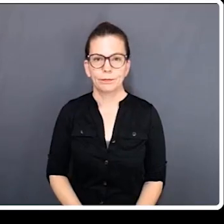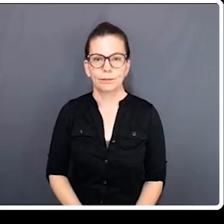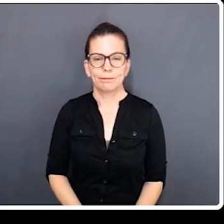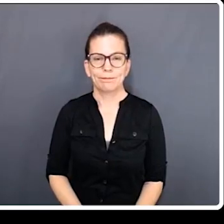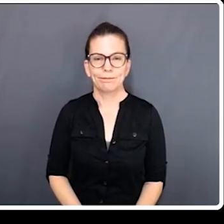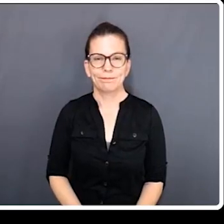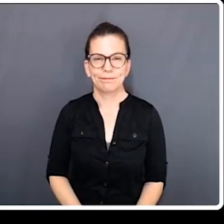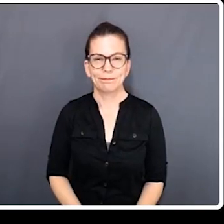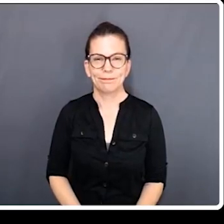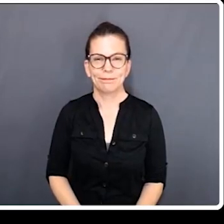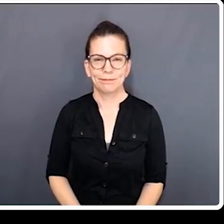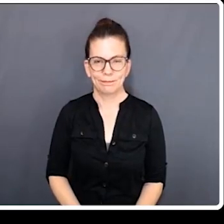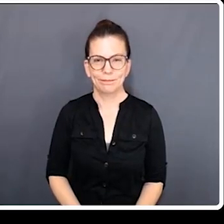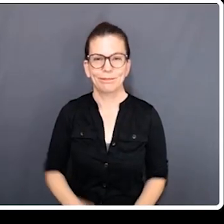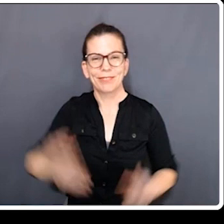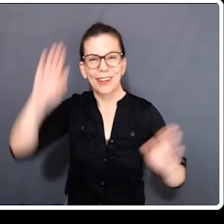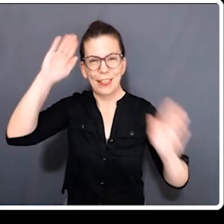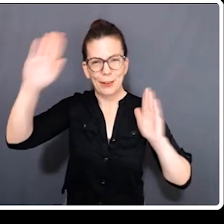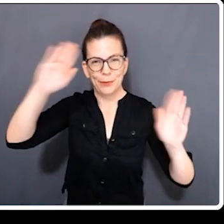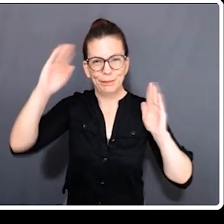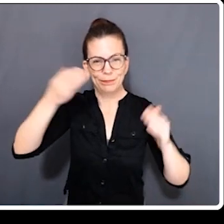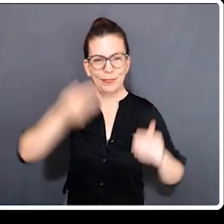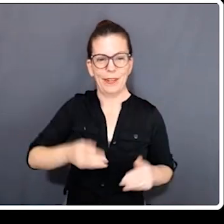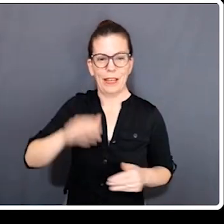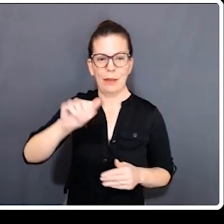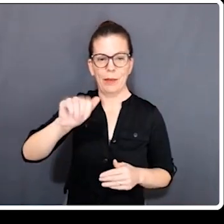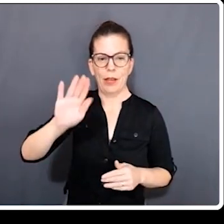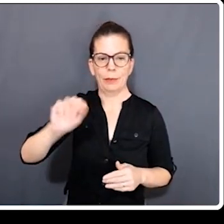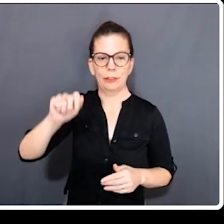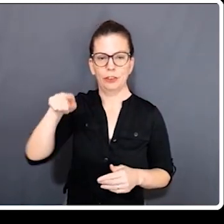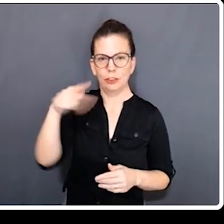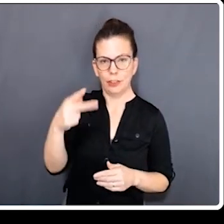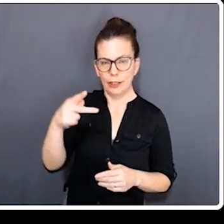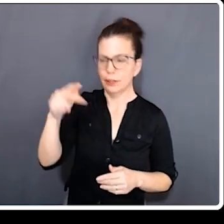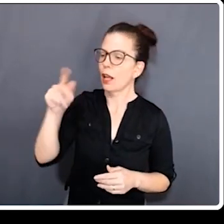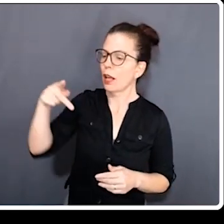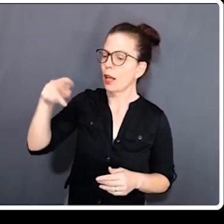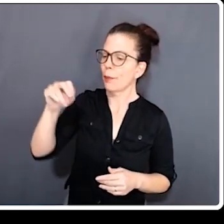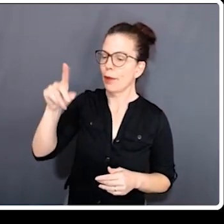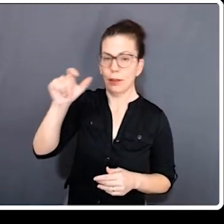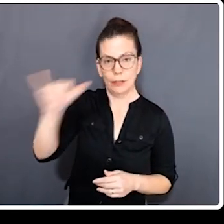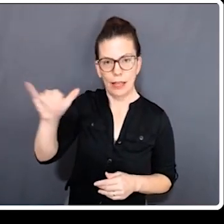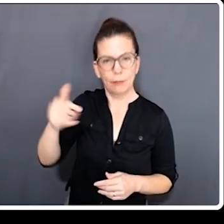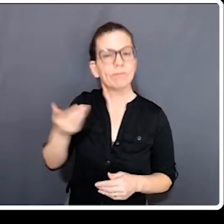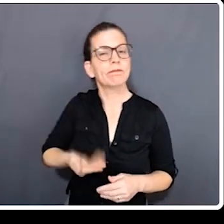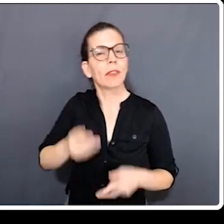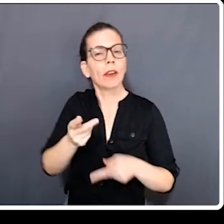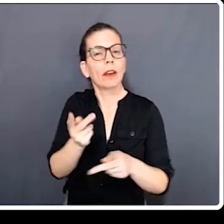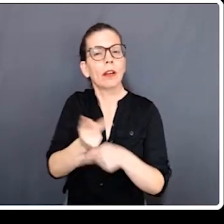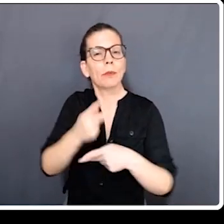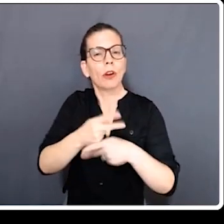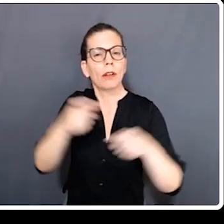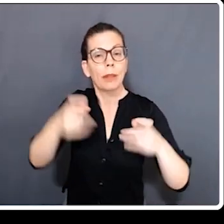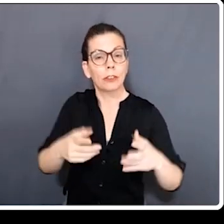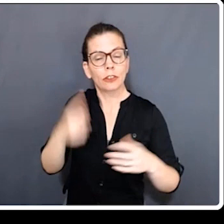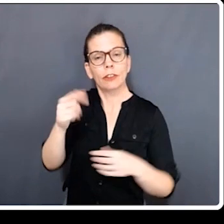Yeah. Hi all, I'm Abhishek Panday. I'm a product manager on the AWS Systems Manager team.